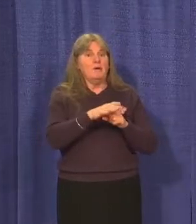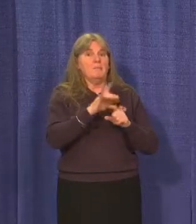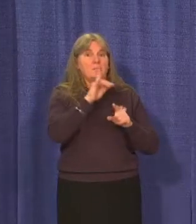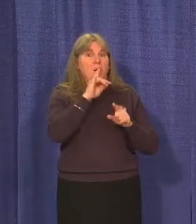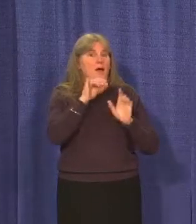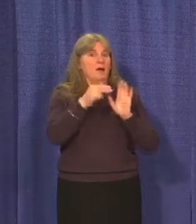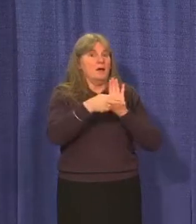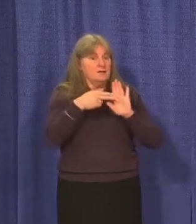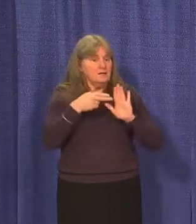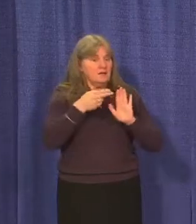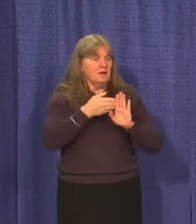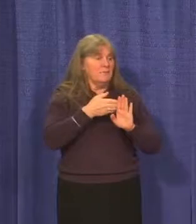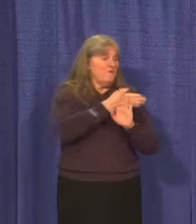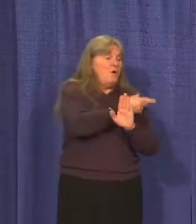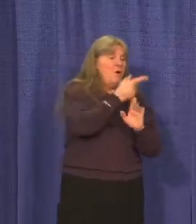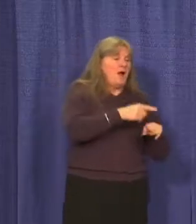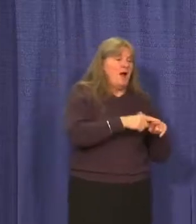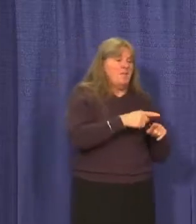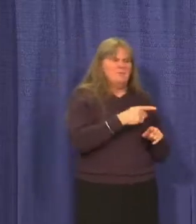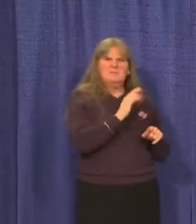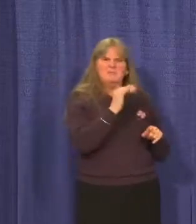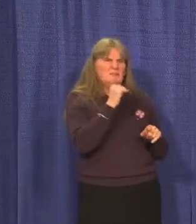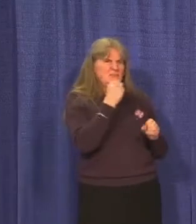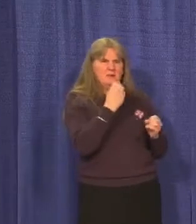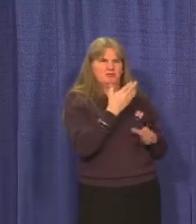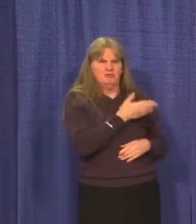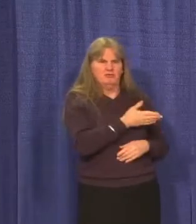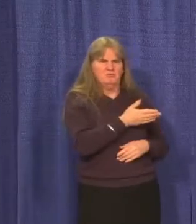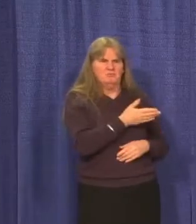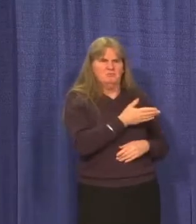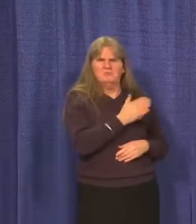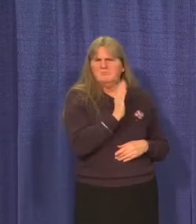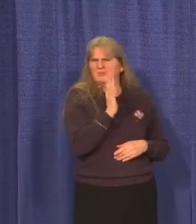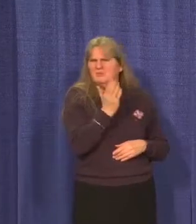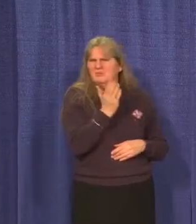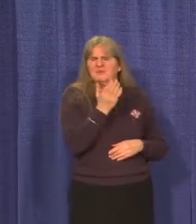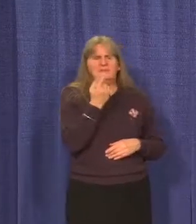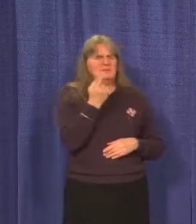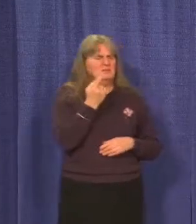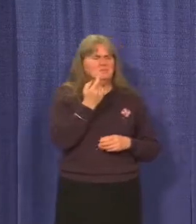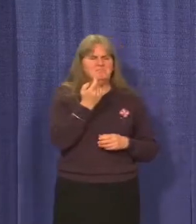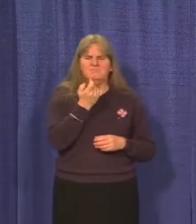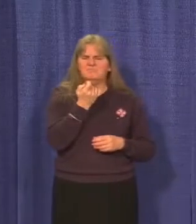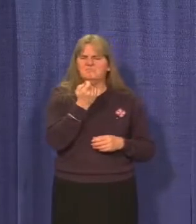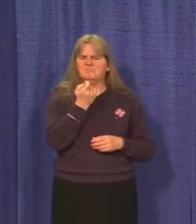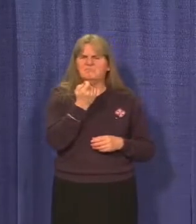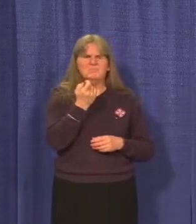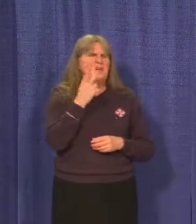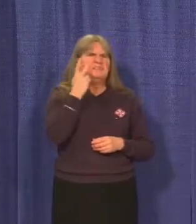Because what we did not see was suddenly unexpected areas where transmission was occurring.